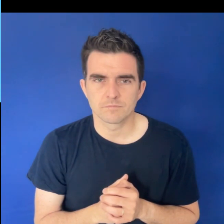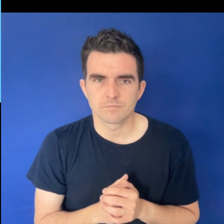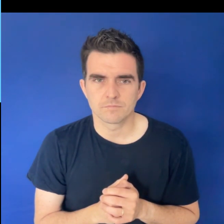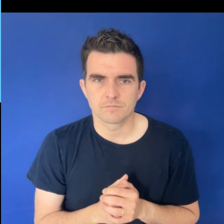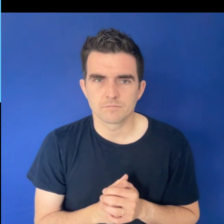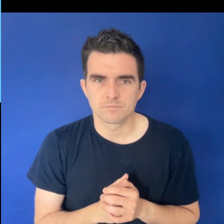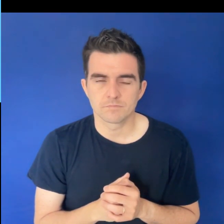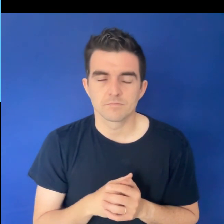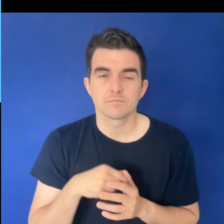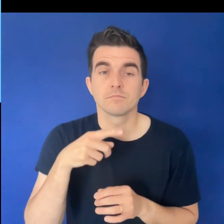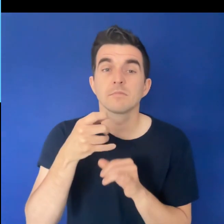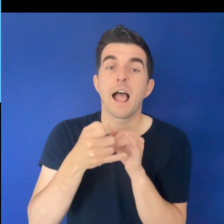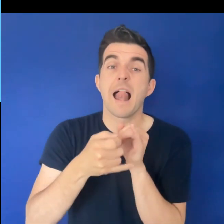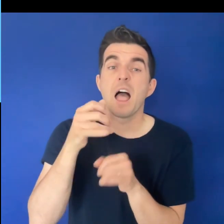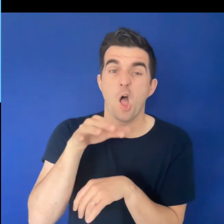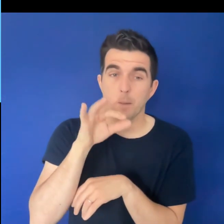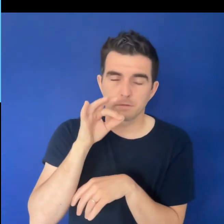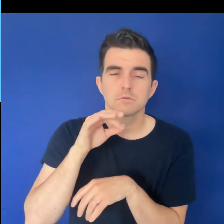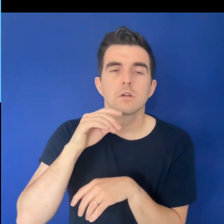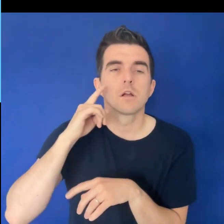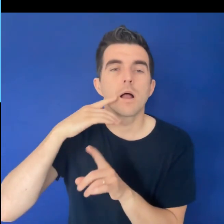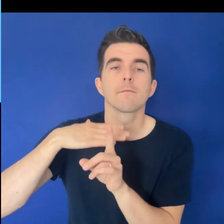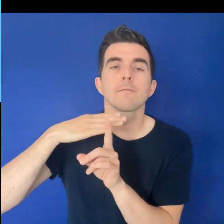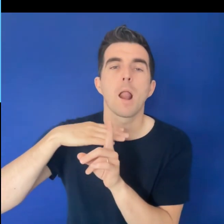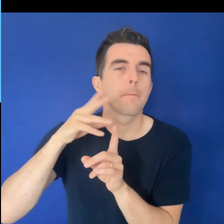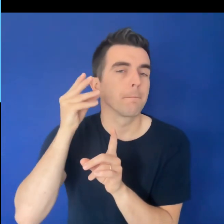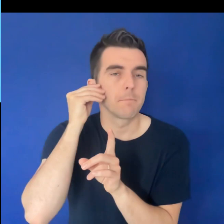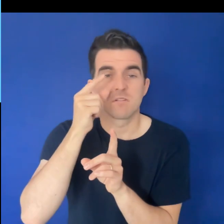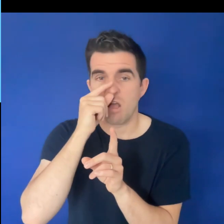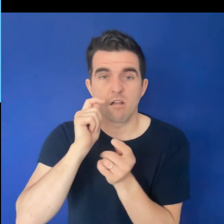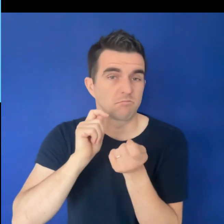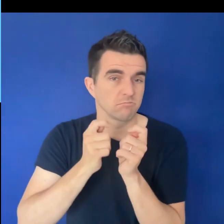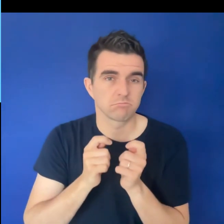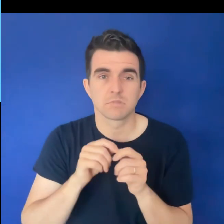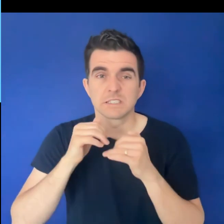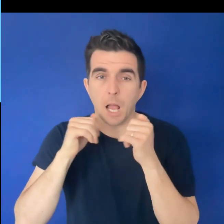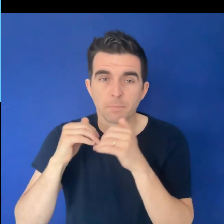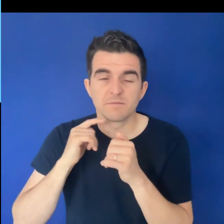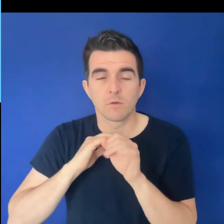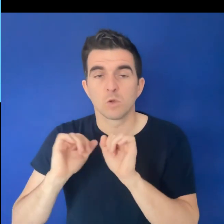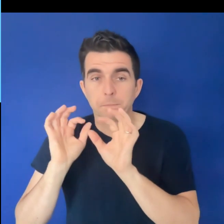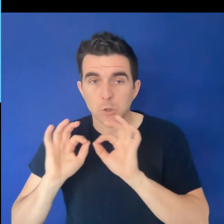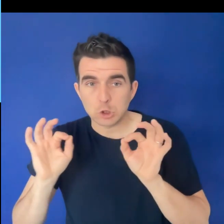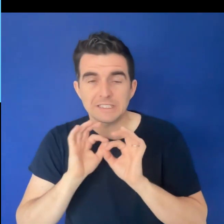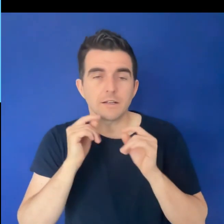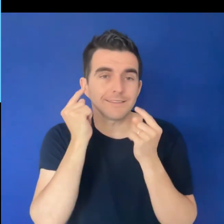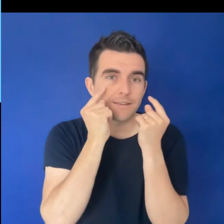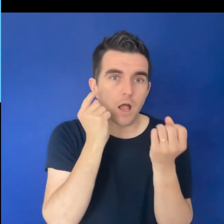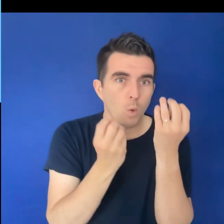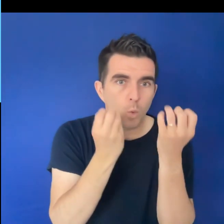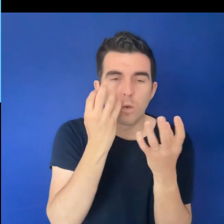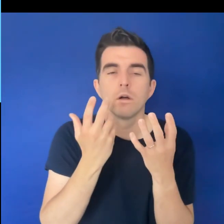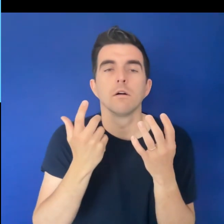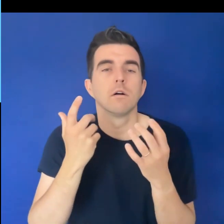This is the last option. Volume levels can be adjusted separately for music, sound effects, ambient sounds, and text to speech.